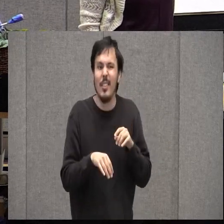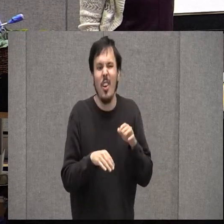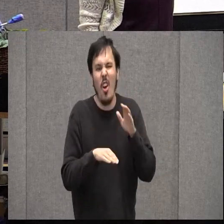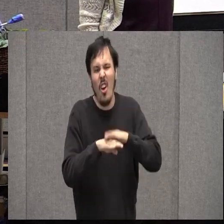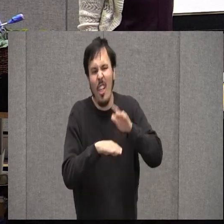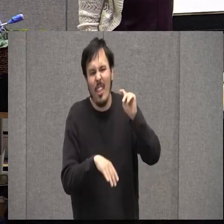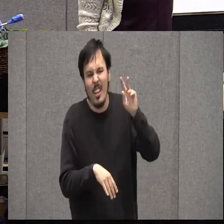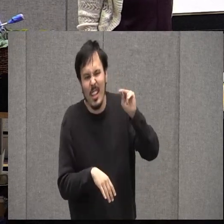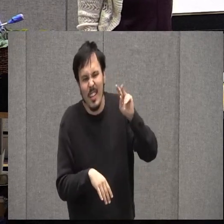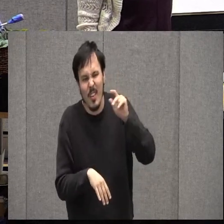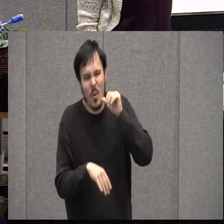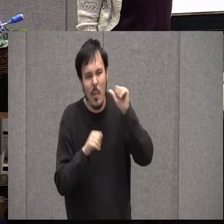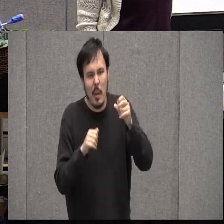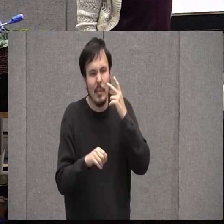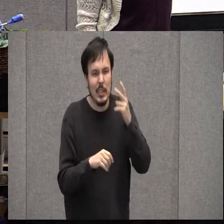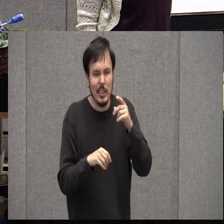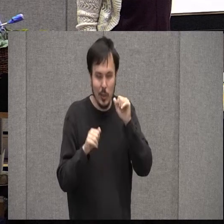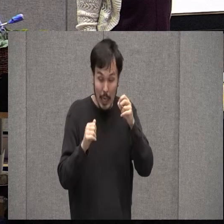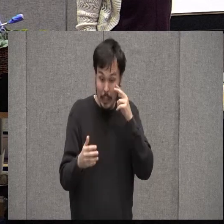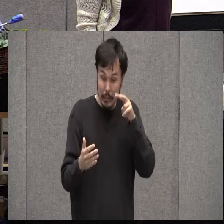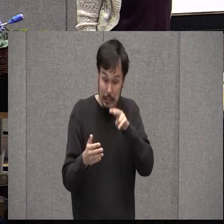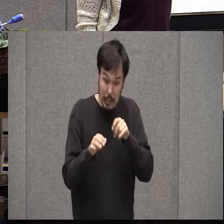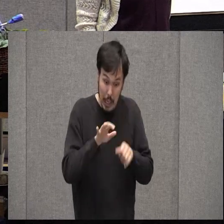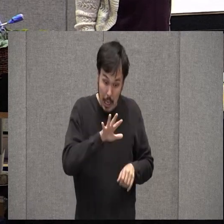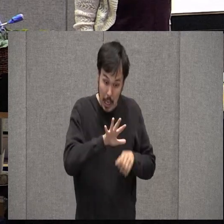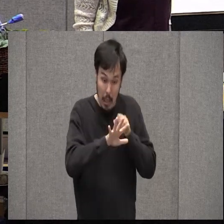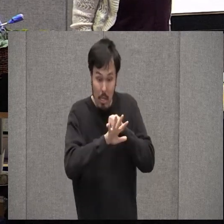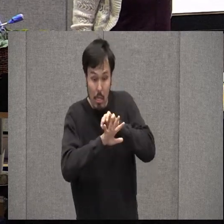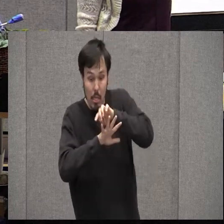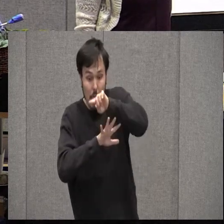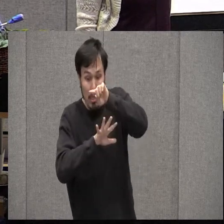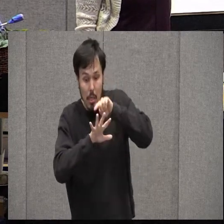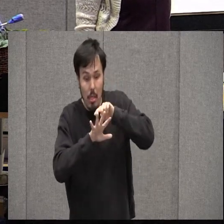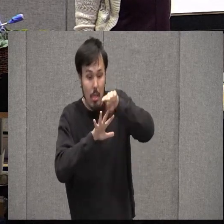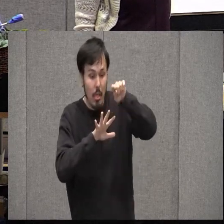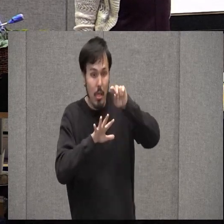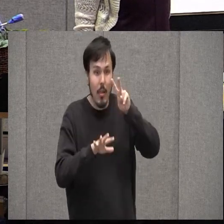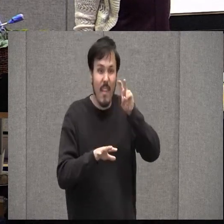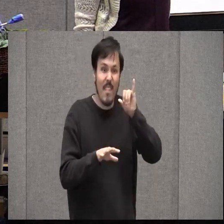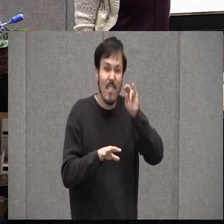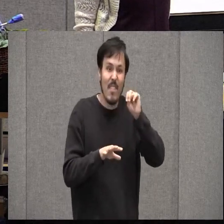but do you see the lovely veins of the back of the leaf? It makes a nice texture. Makes a nice texture.